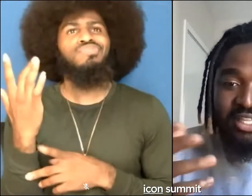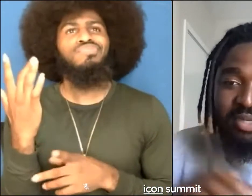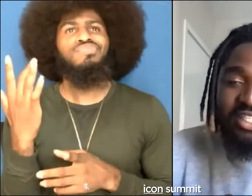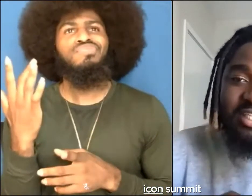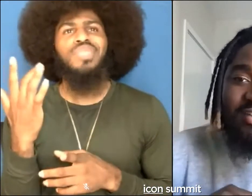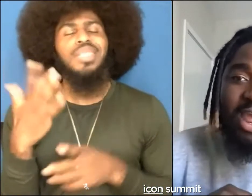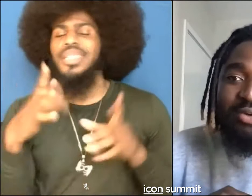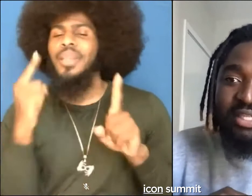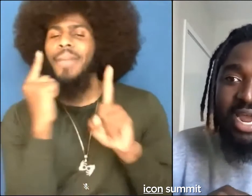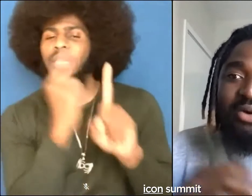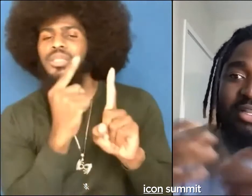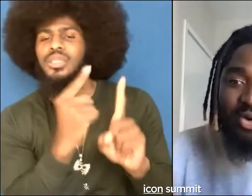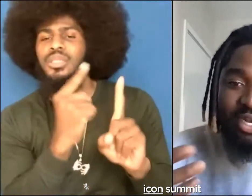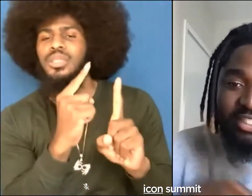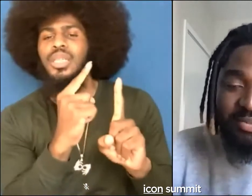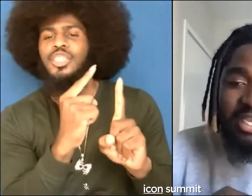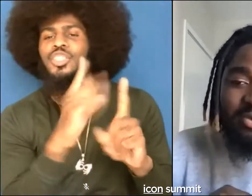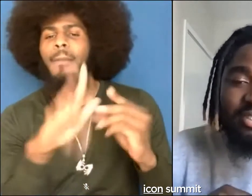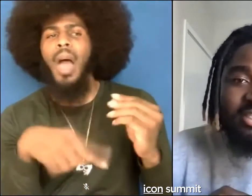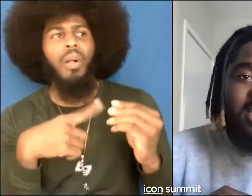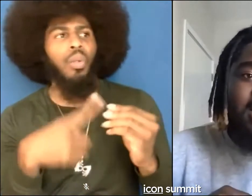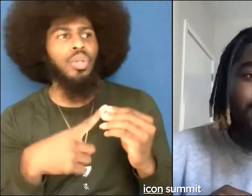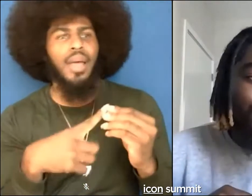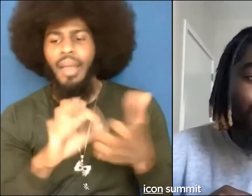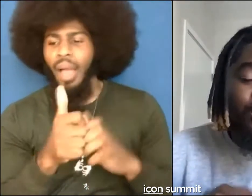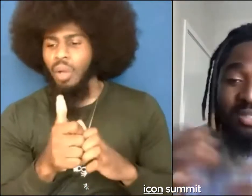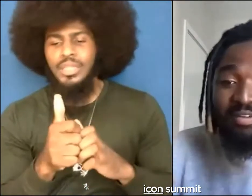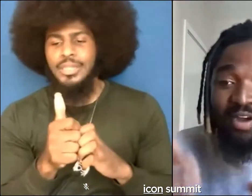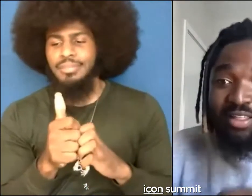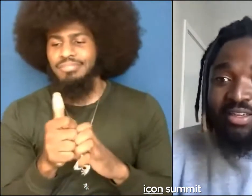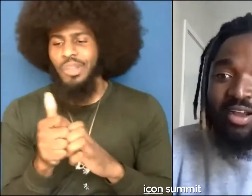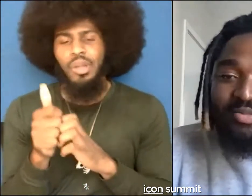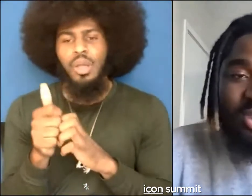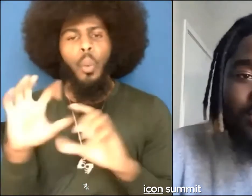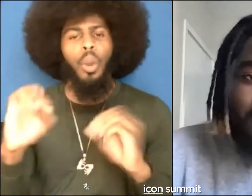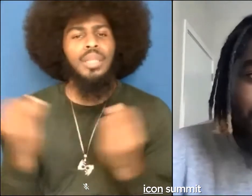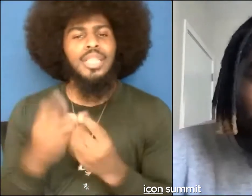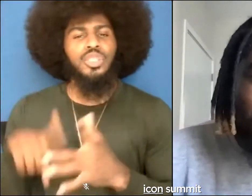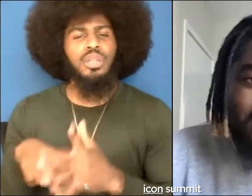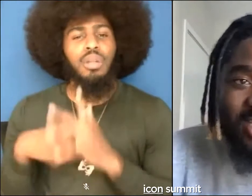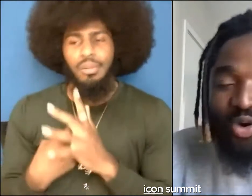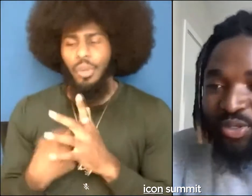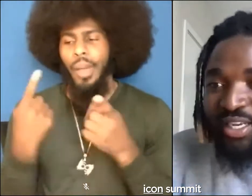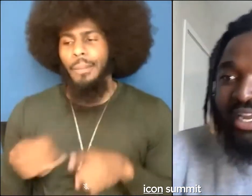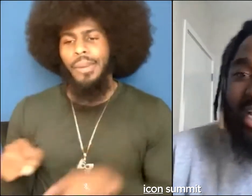The mission is centered around how the organization began was through losing my father. So, I lost my father when I was a year old.